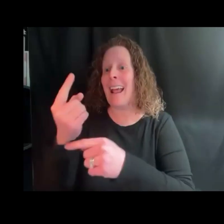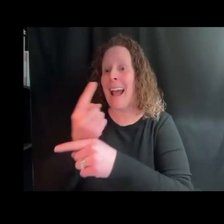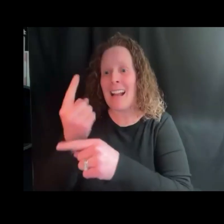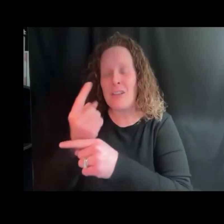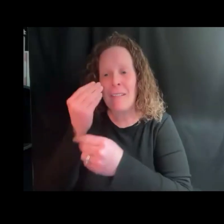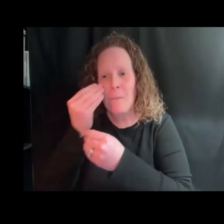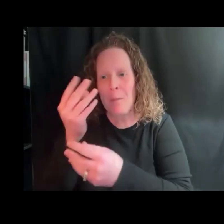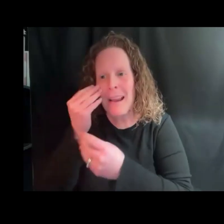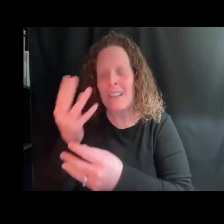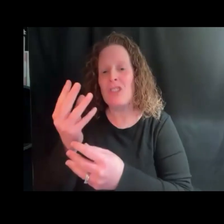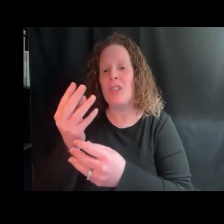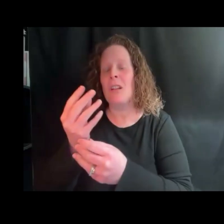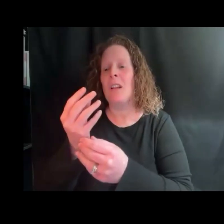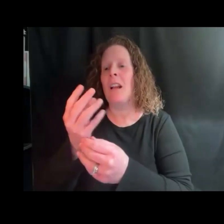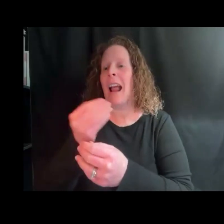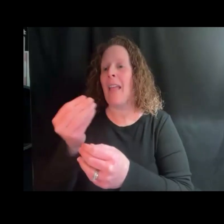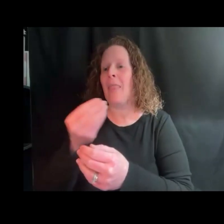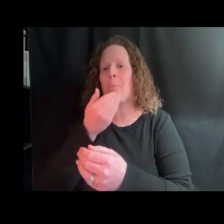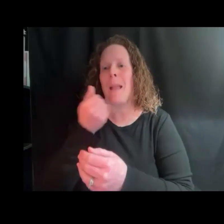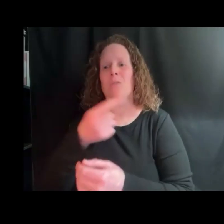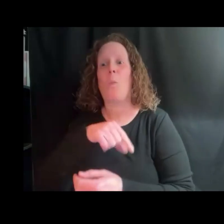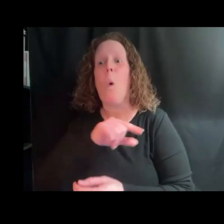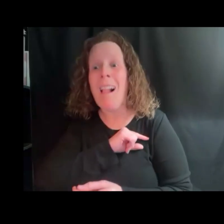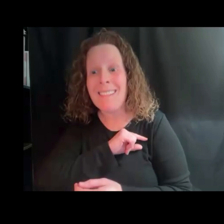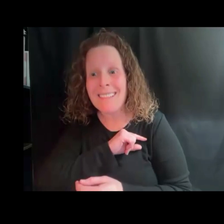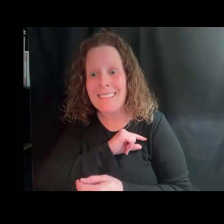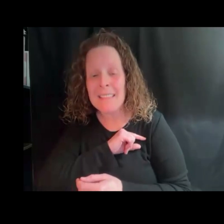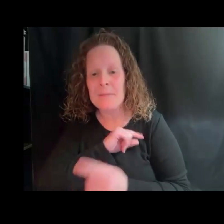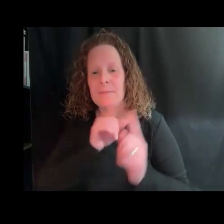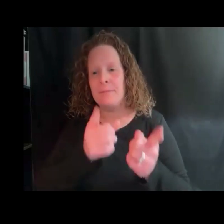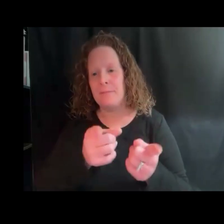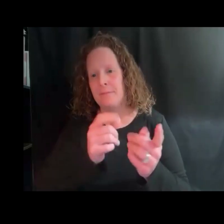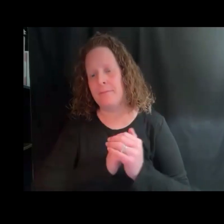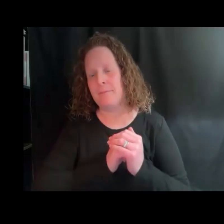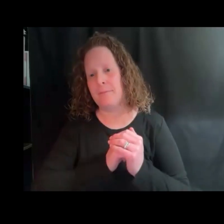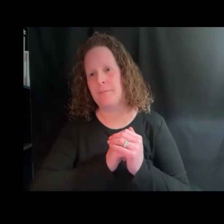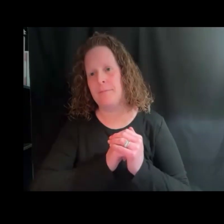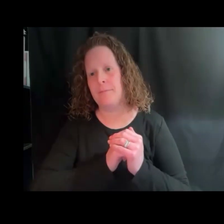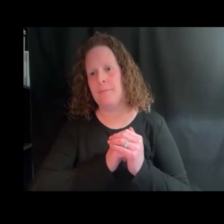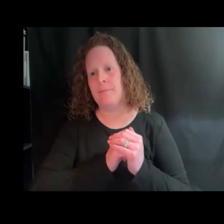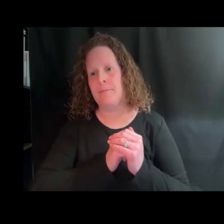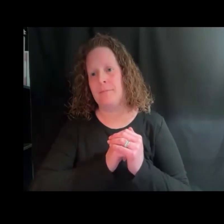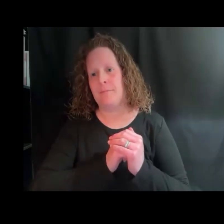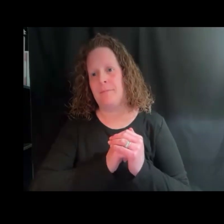right? You want to give these deaf kids as much access as they can and you want to give